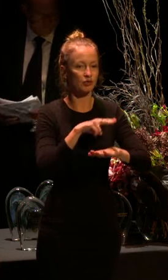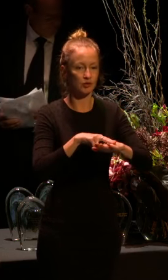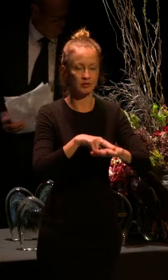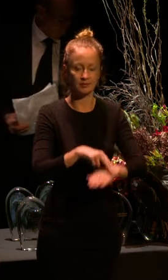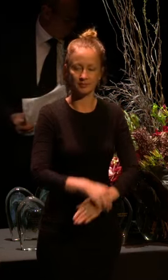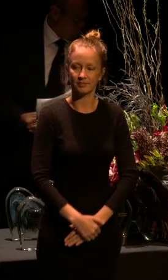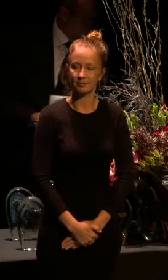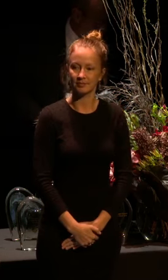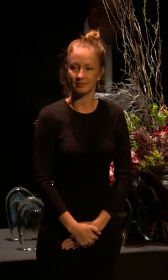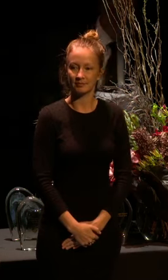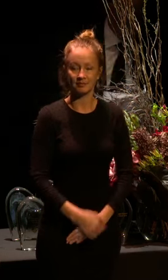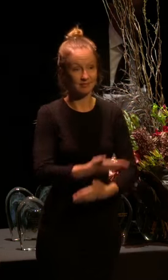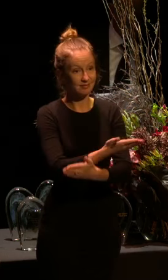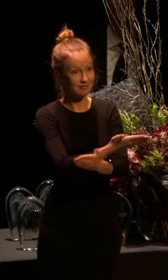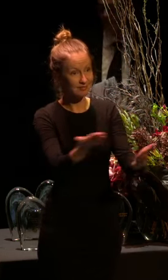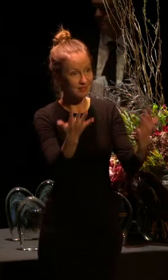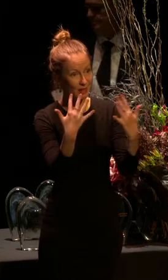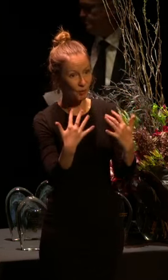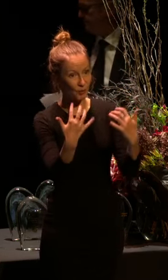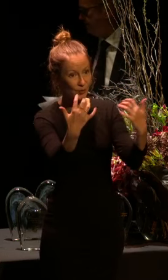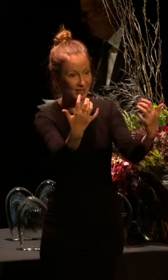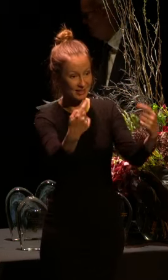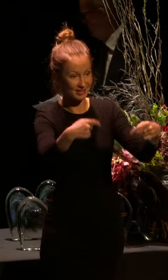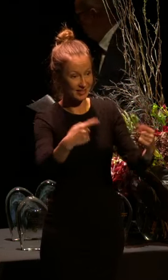To our audience here tonight,